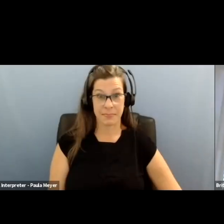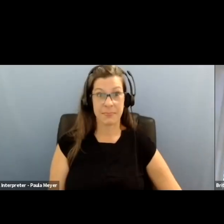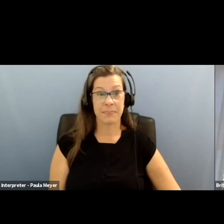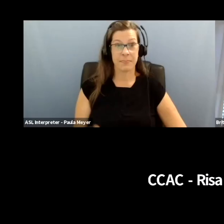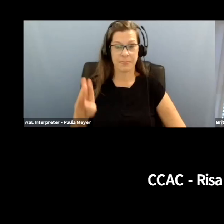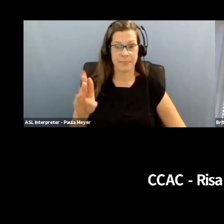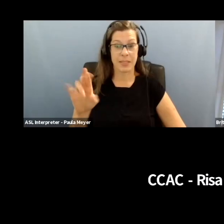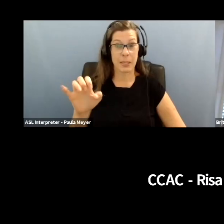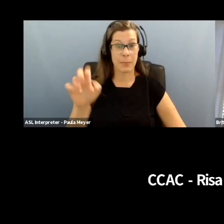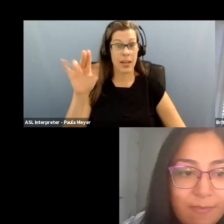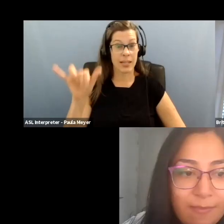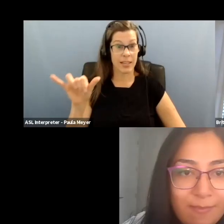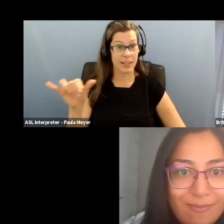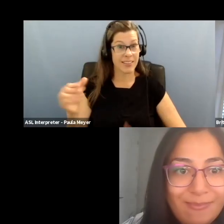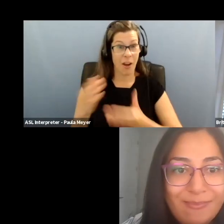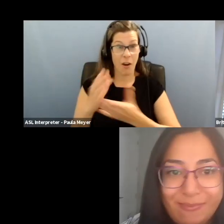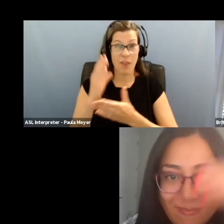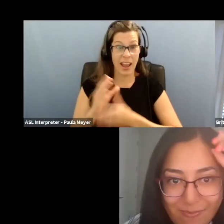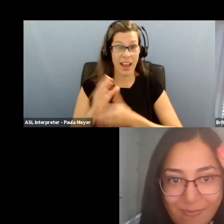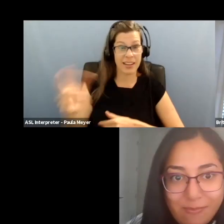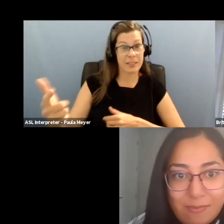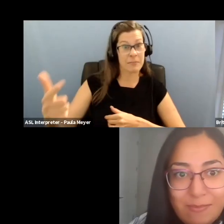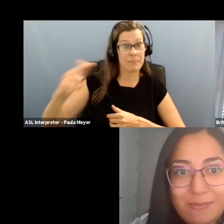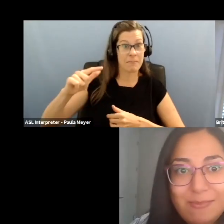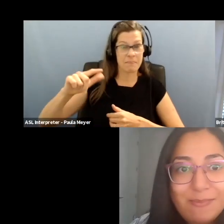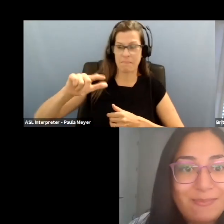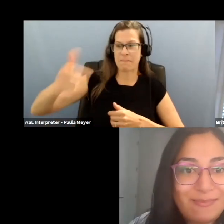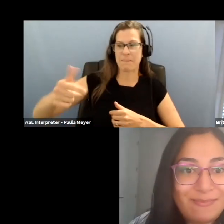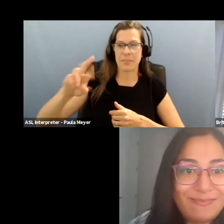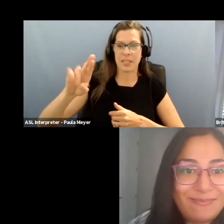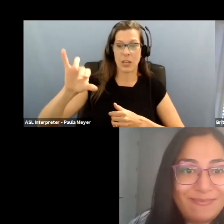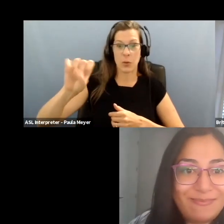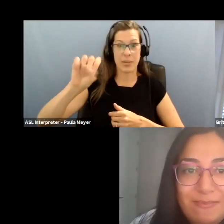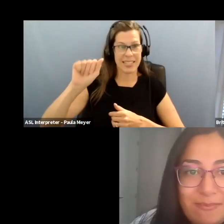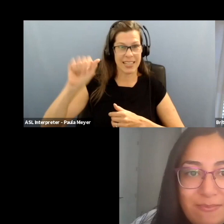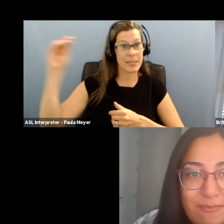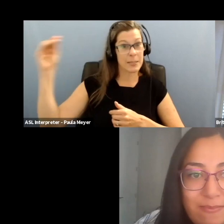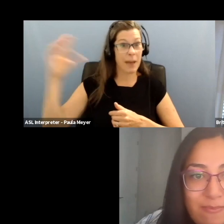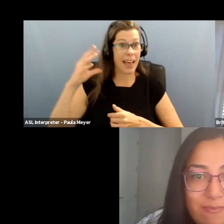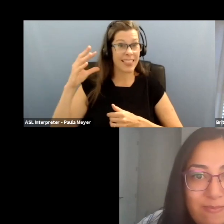I will call Risa to the stage. I will spotlight her to bring her into view.